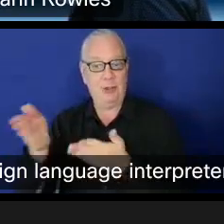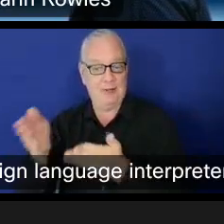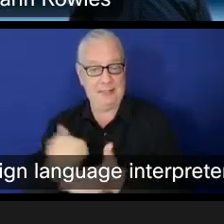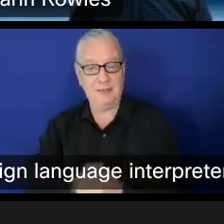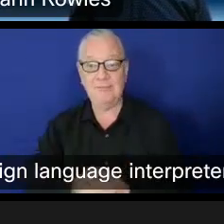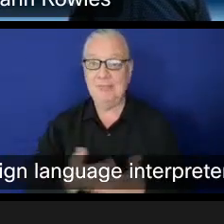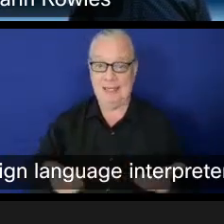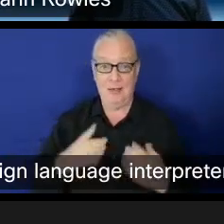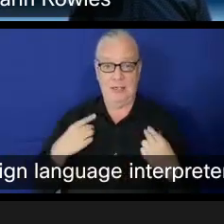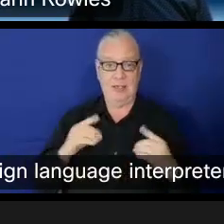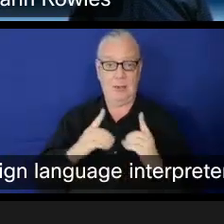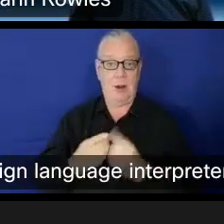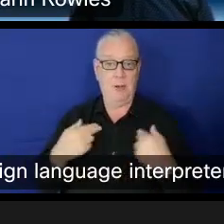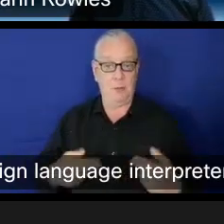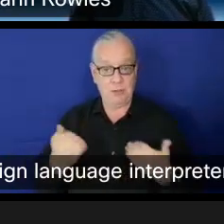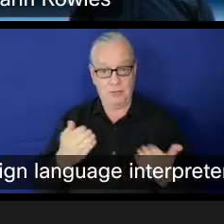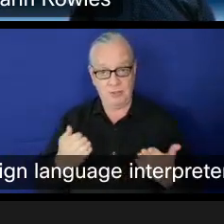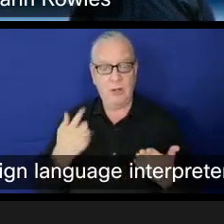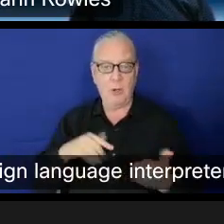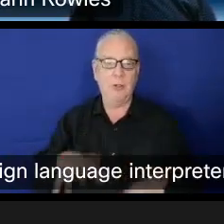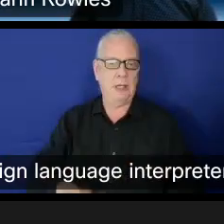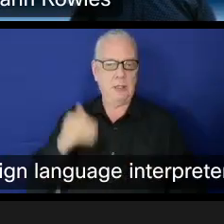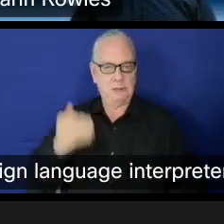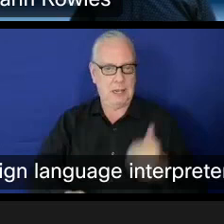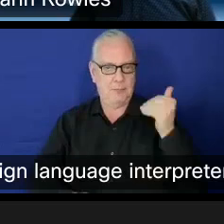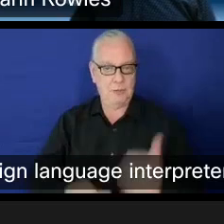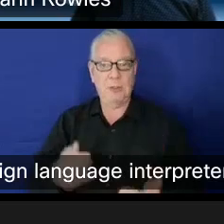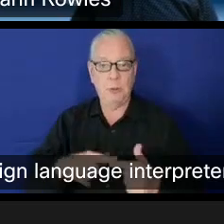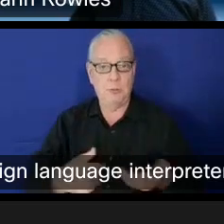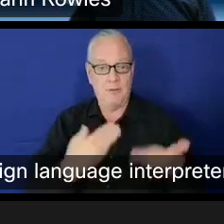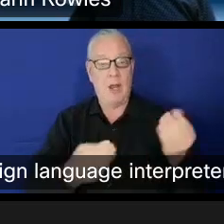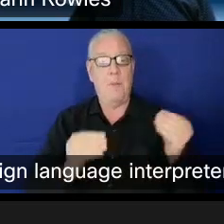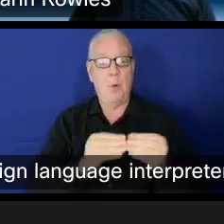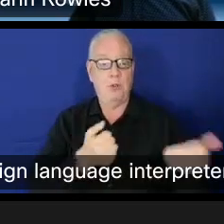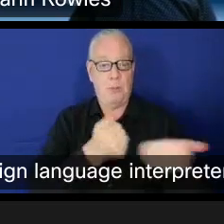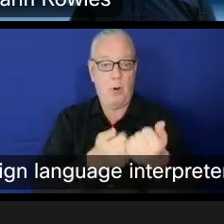intentional steps to deepen work across HIV supports, aging, and